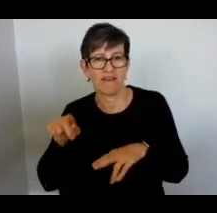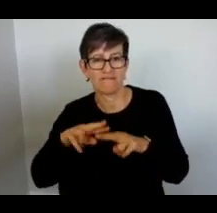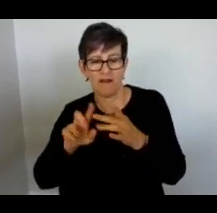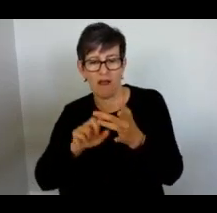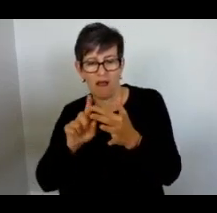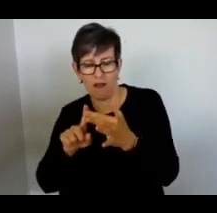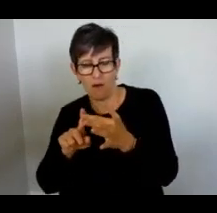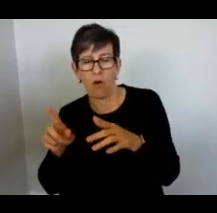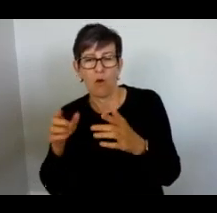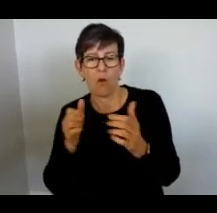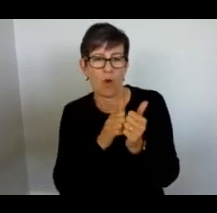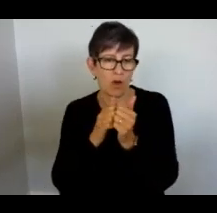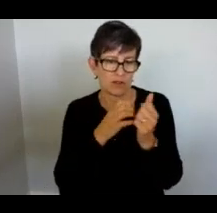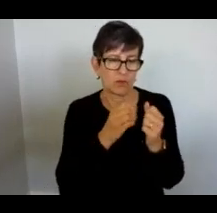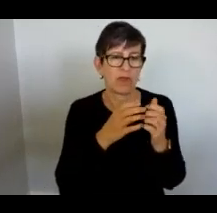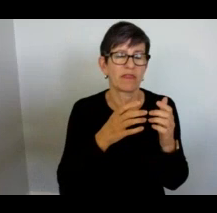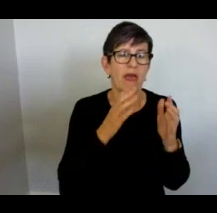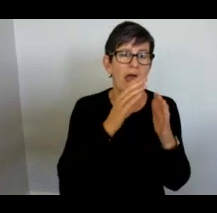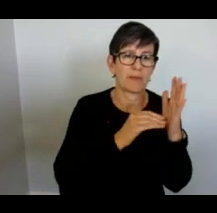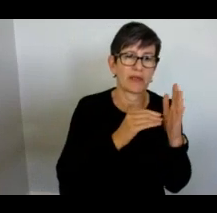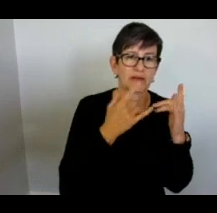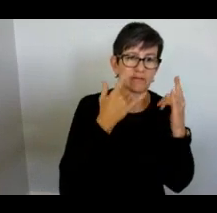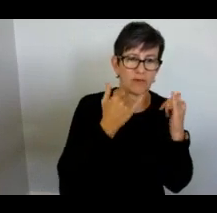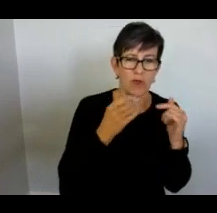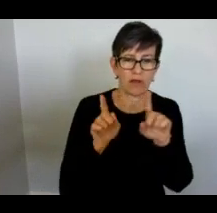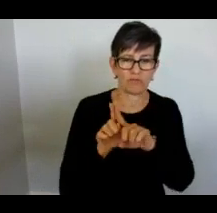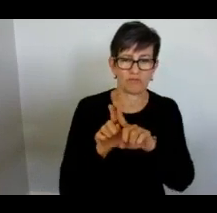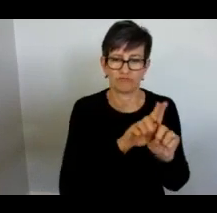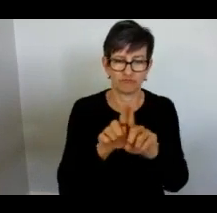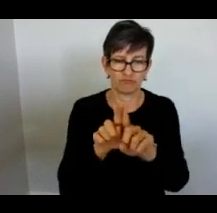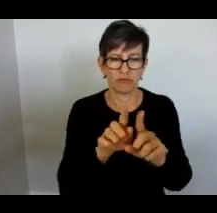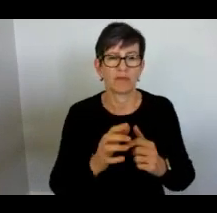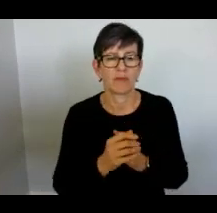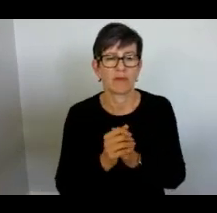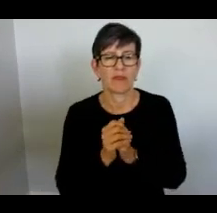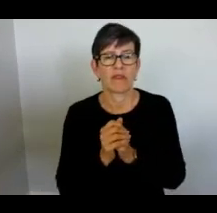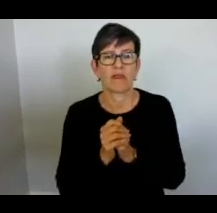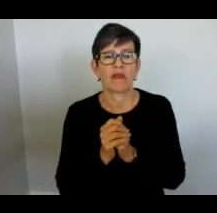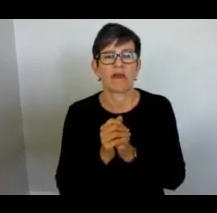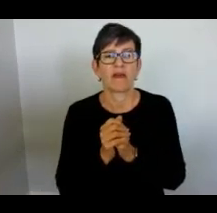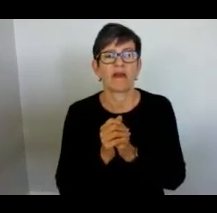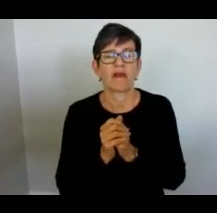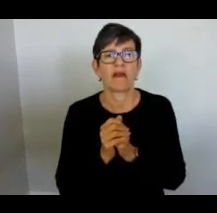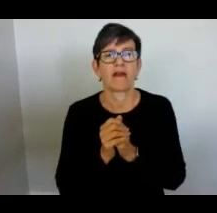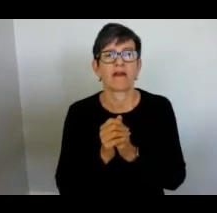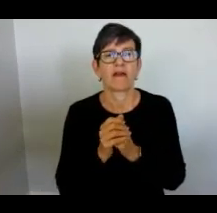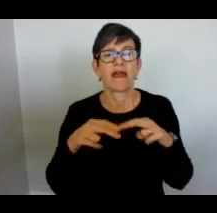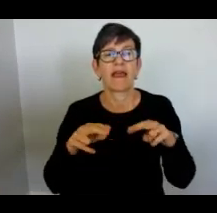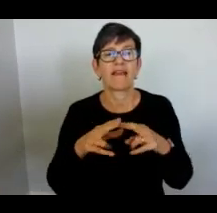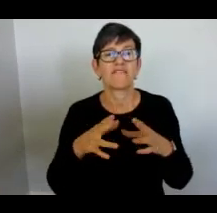They're typically assigned a particular court location. For larger courts such as Brisbane,